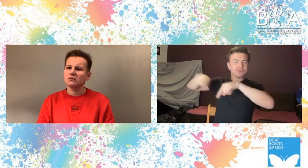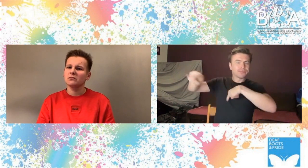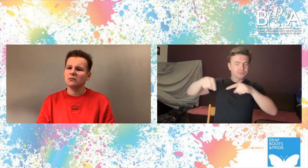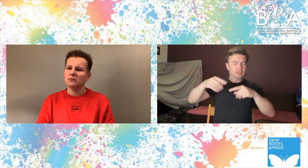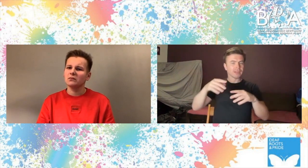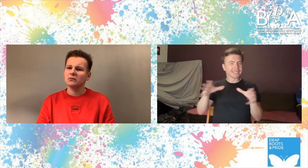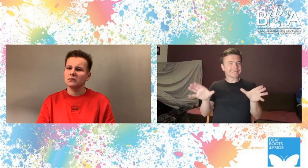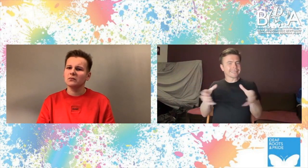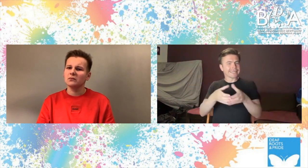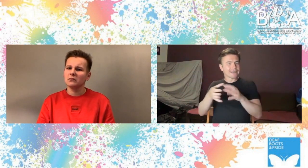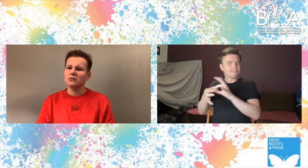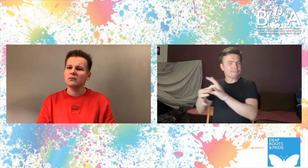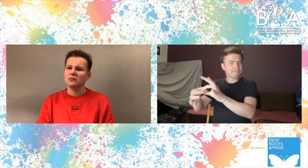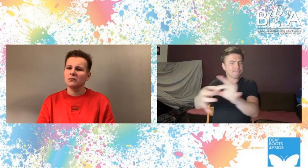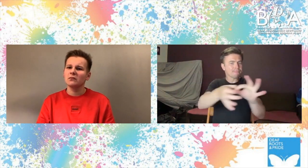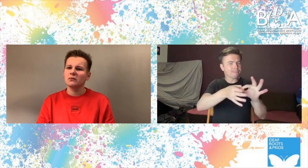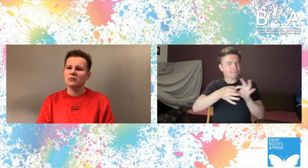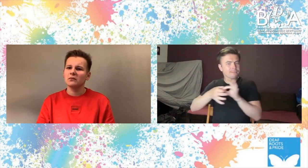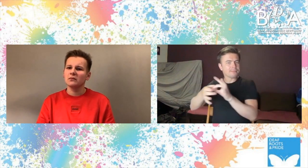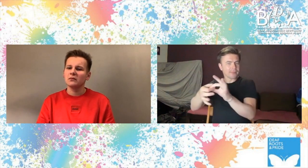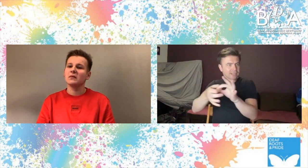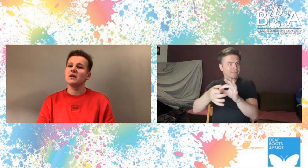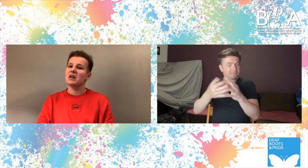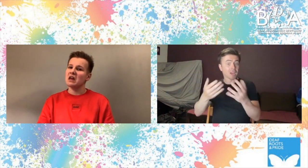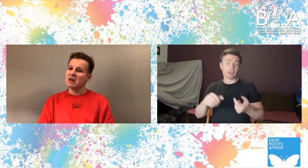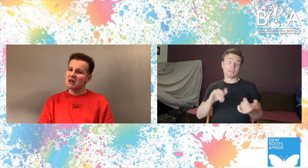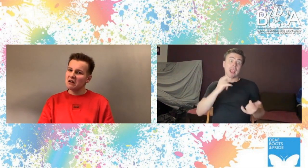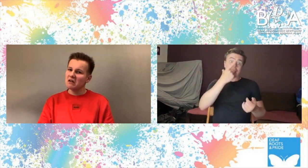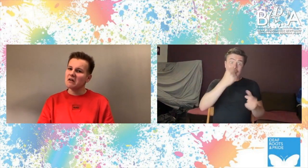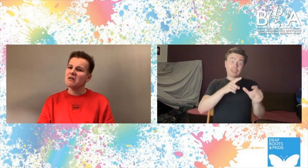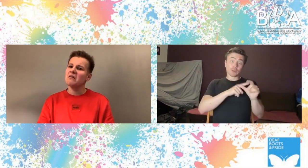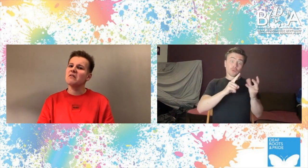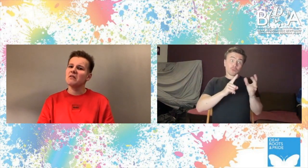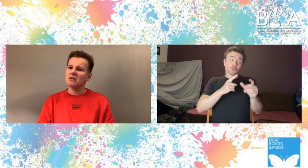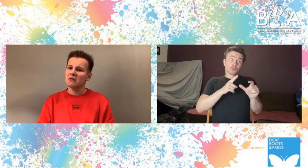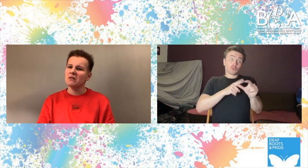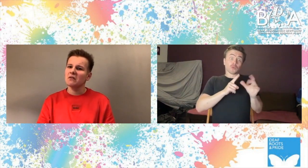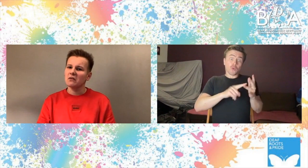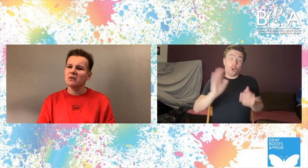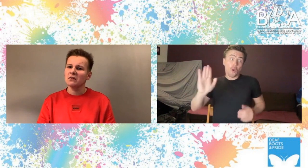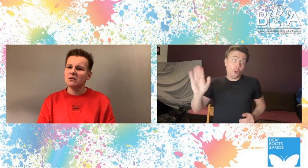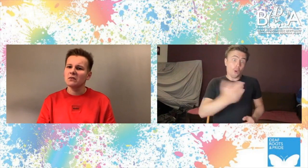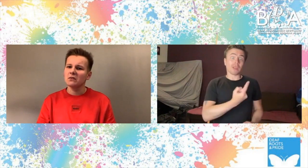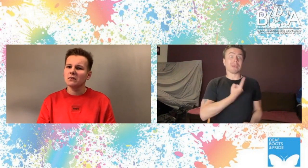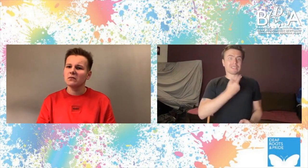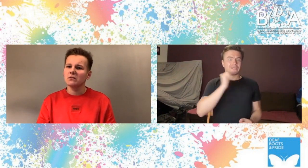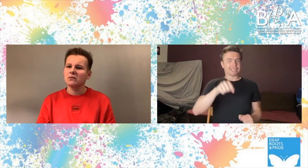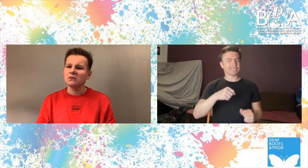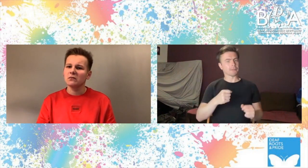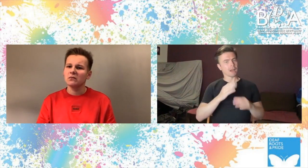I can do all of these things myself, but if you were doing all of these things,